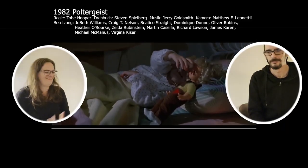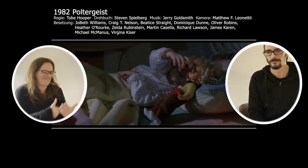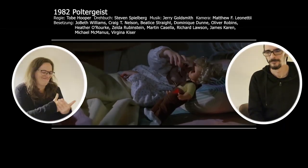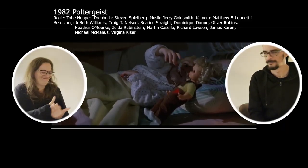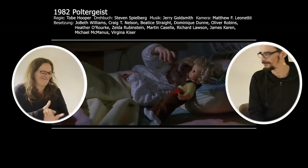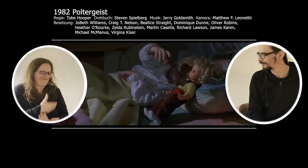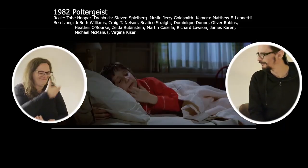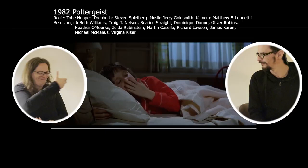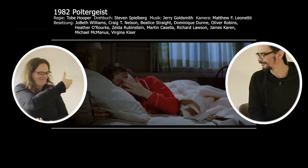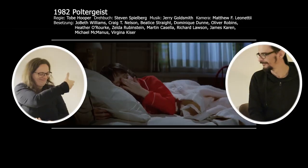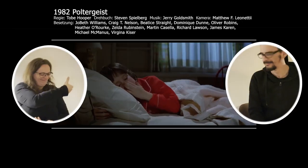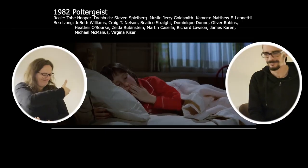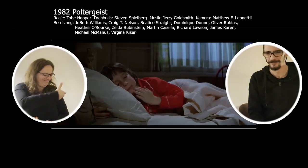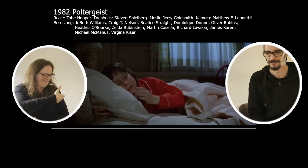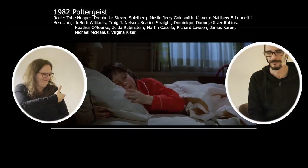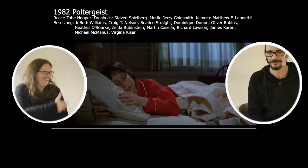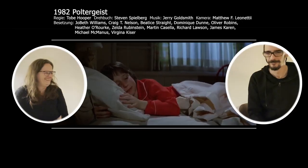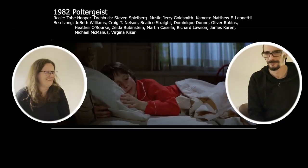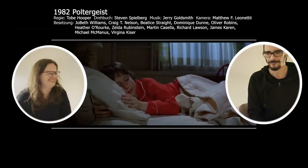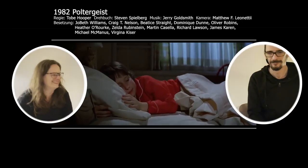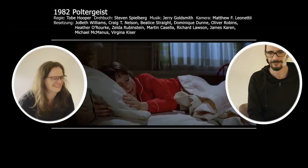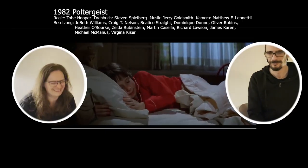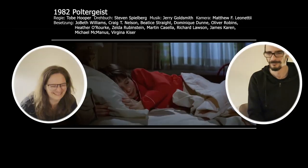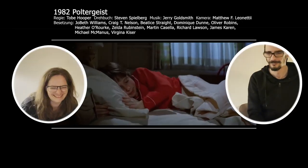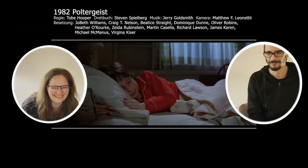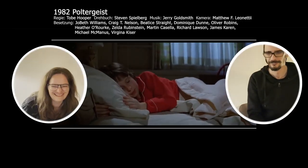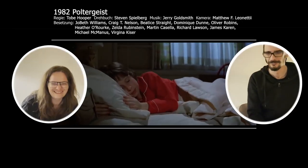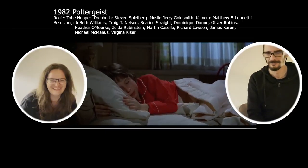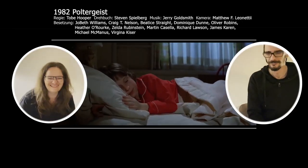How gently she presses the doll's severed head back onto its body.